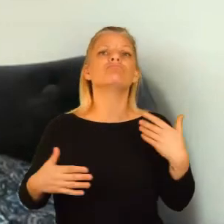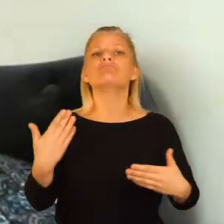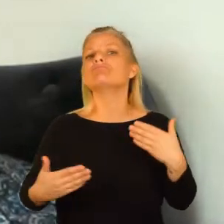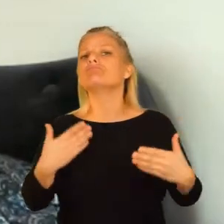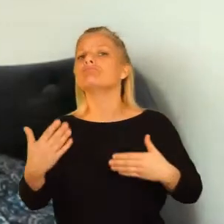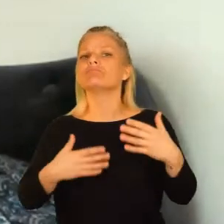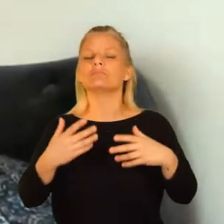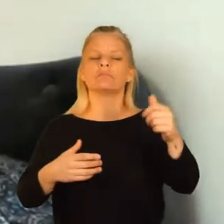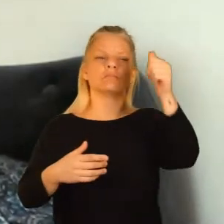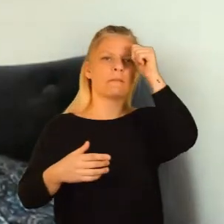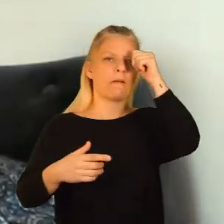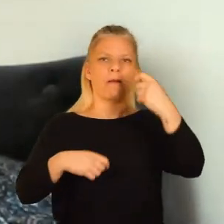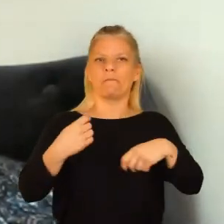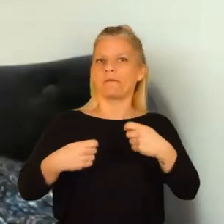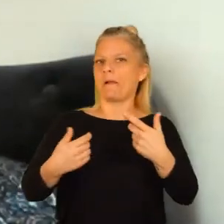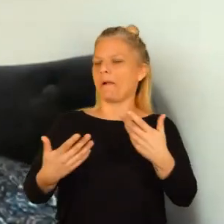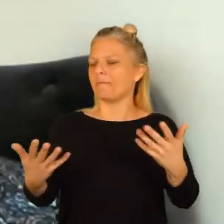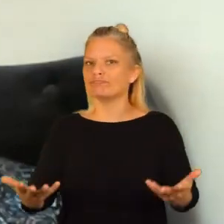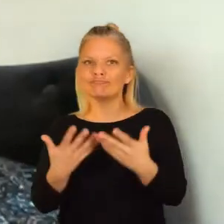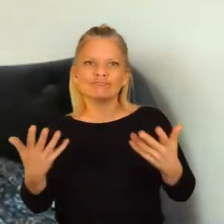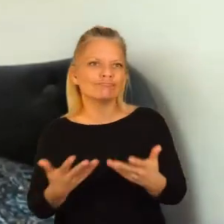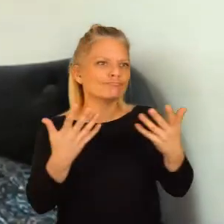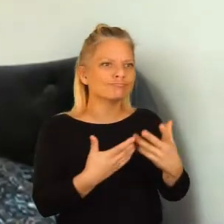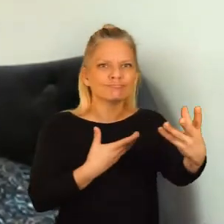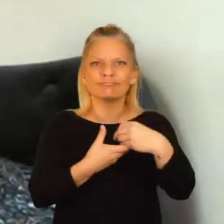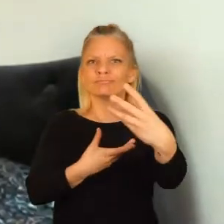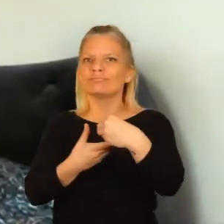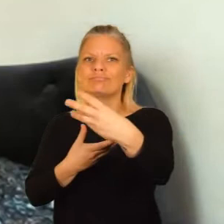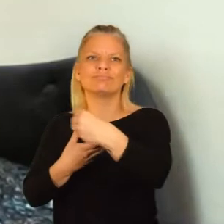the longer I've been doing this the more I've been really encouraging people to take it to the